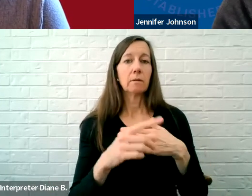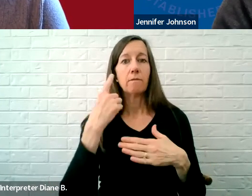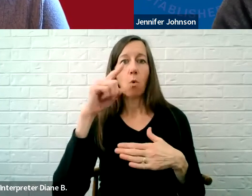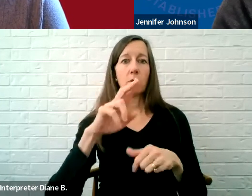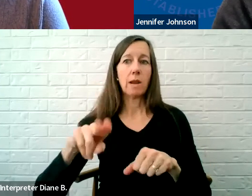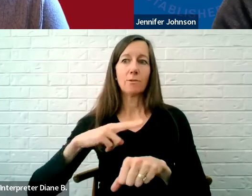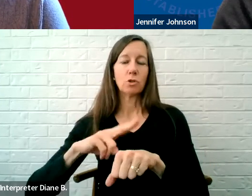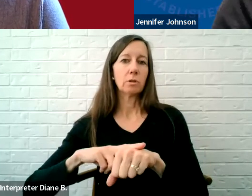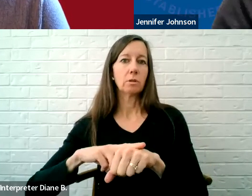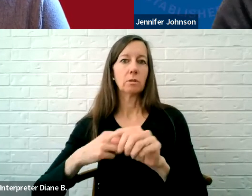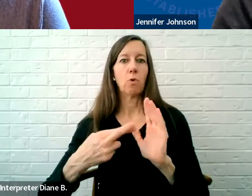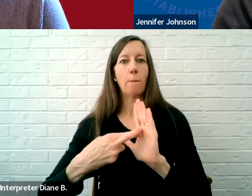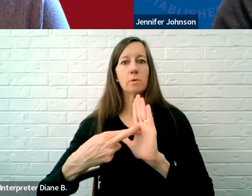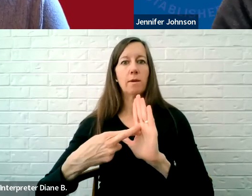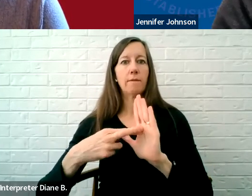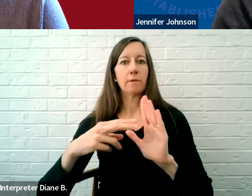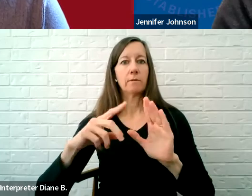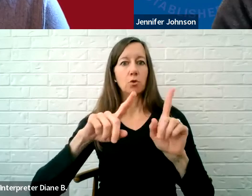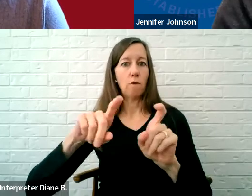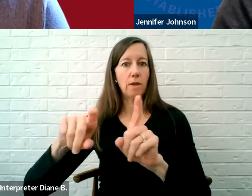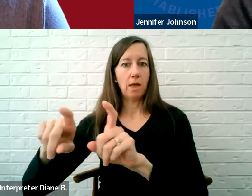representative surveys that would allow us to answer your question,